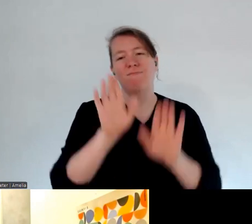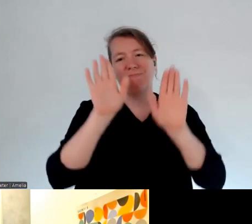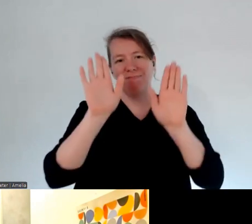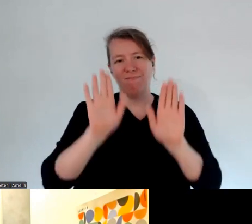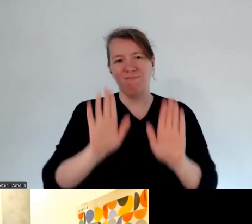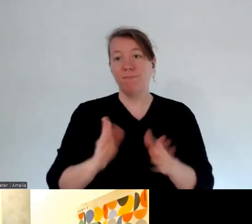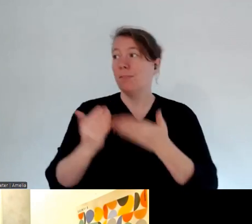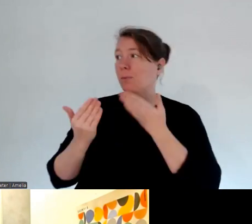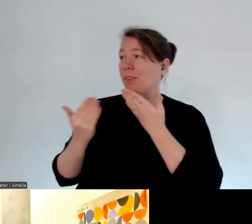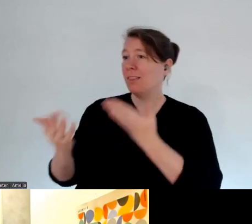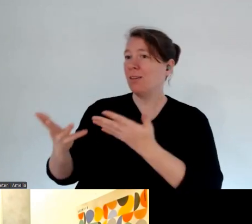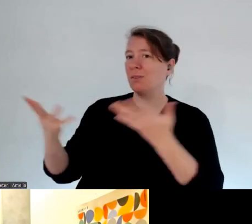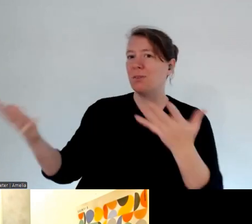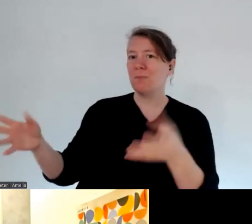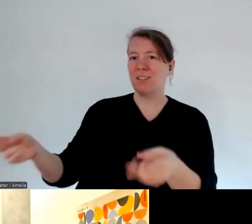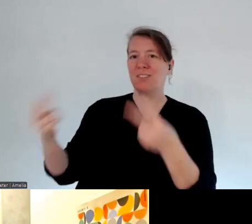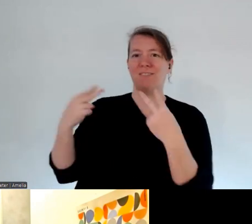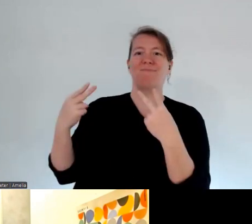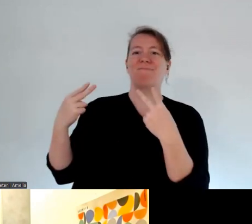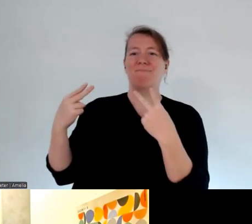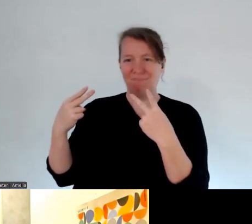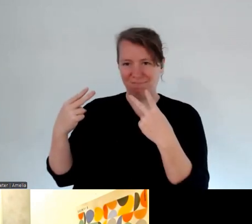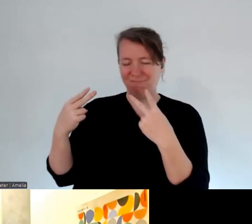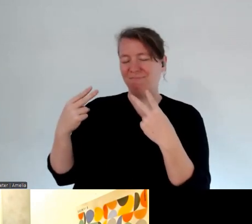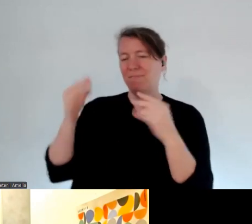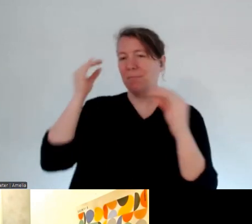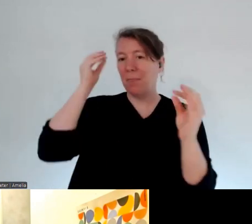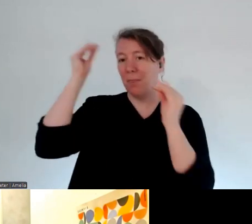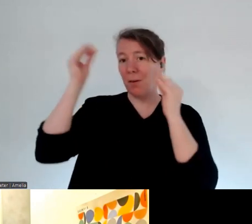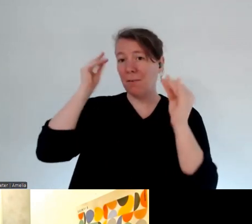(Elliott Stevens) Well, thank you so much, everybody, for being so attentive, so thoughtful, these amazing questions, and thank you